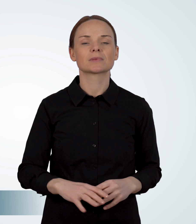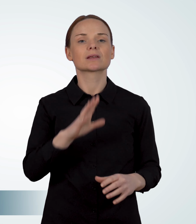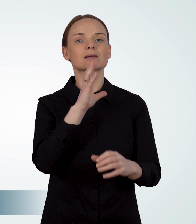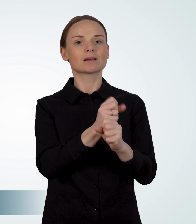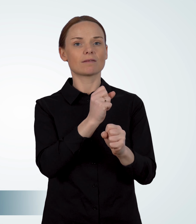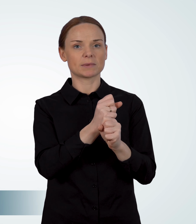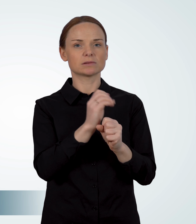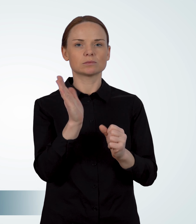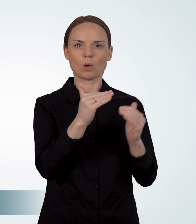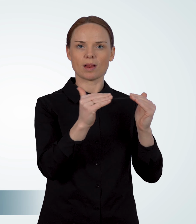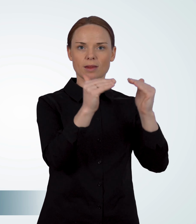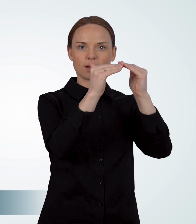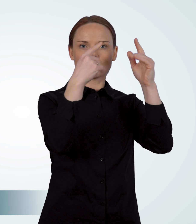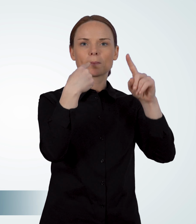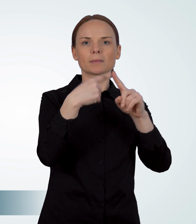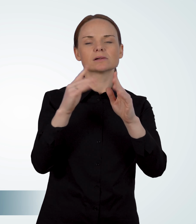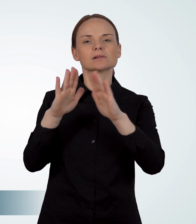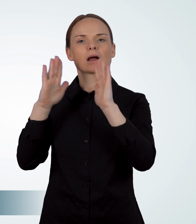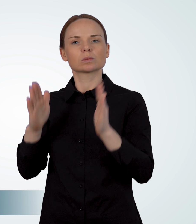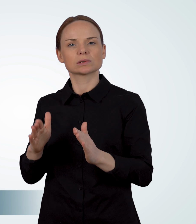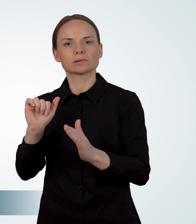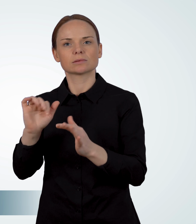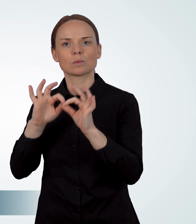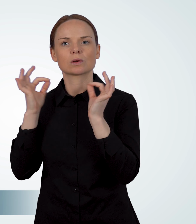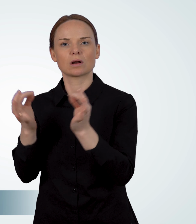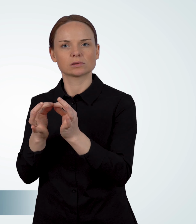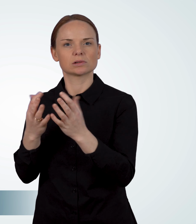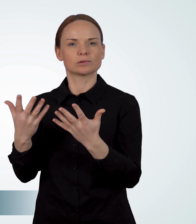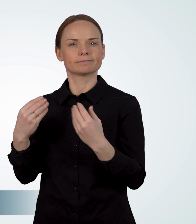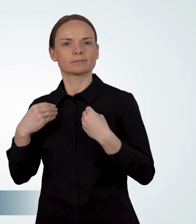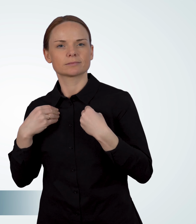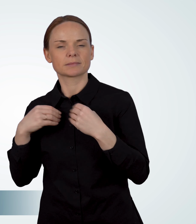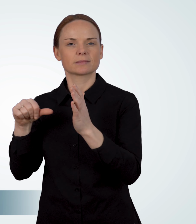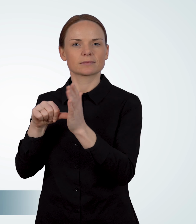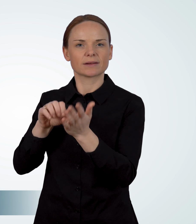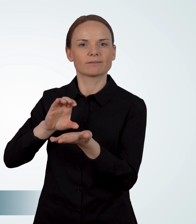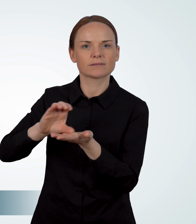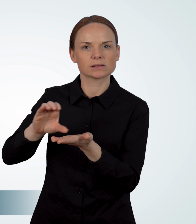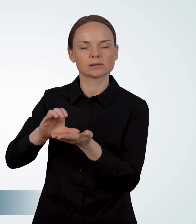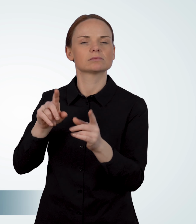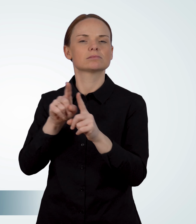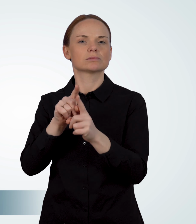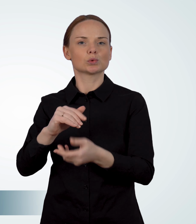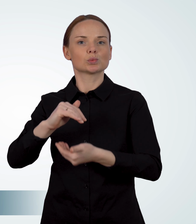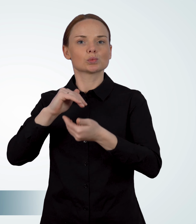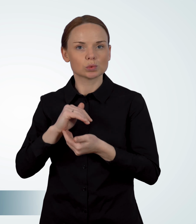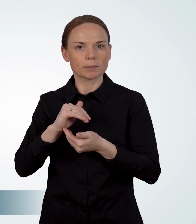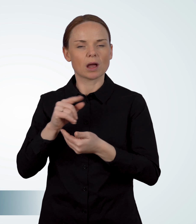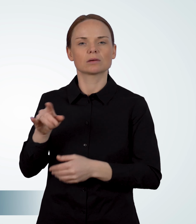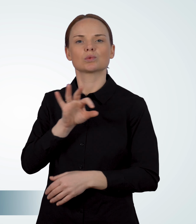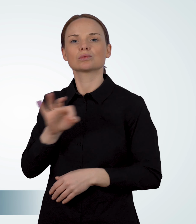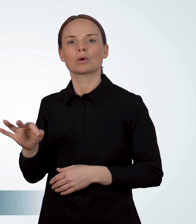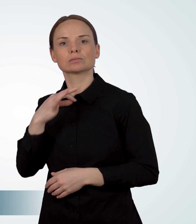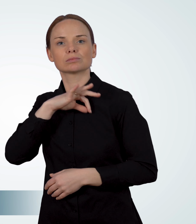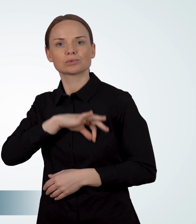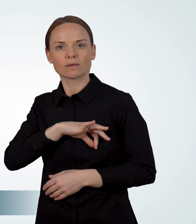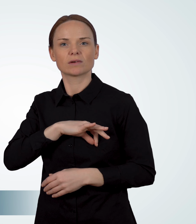3. How can all levels of government, along with housing organisations, institutional investors, not-for-profits,